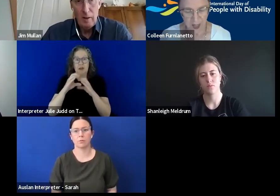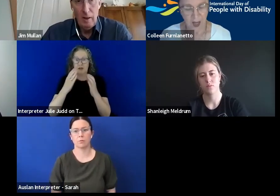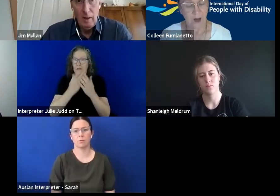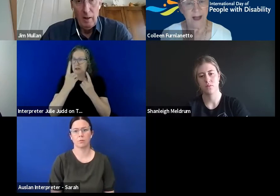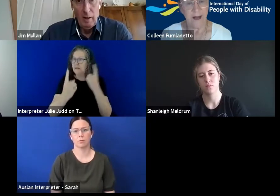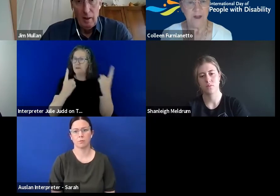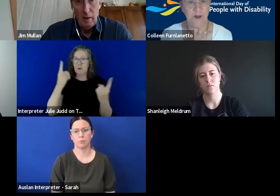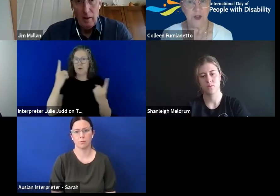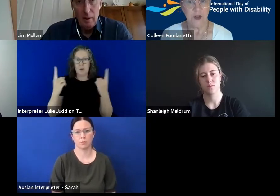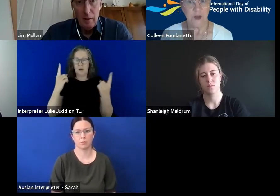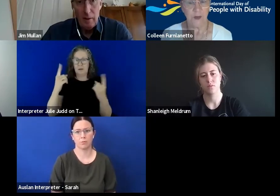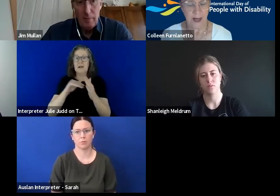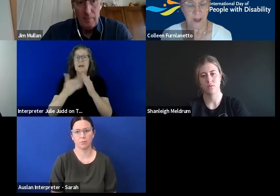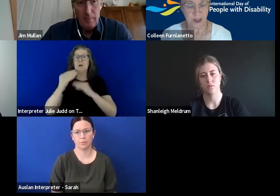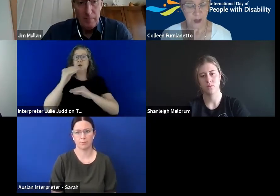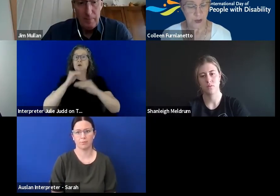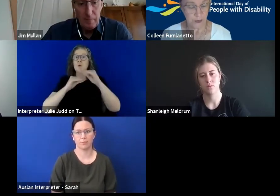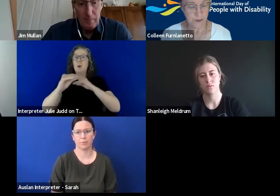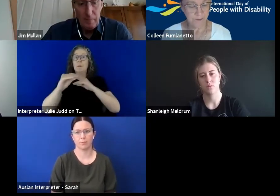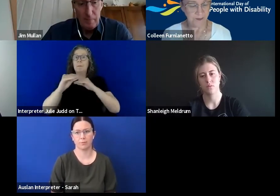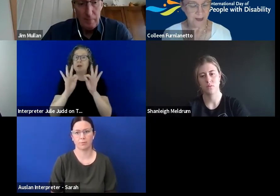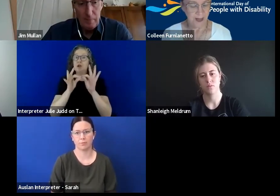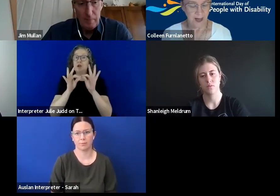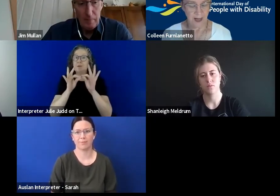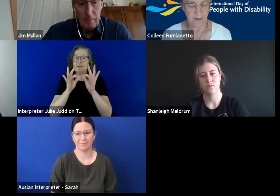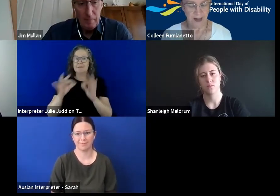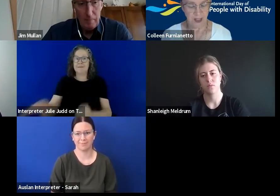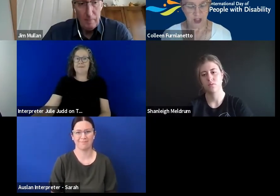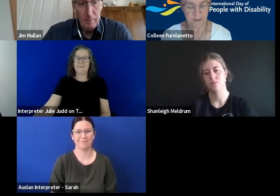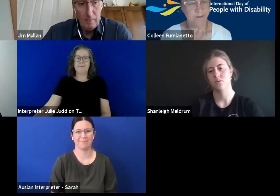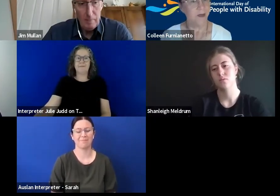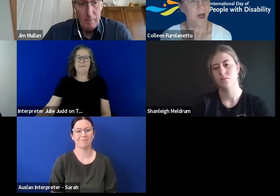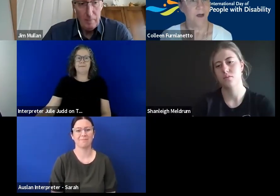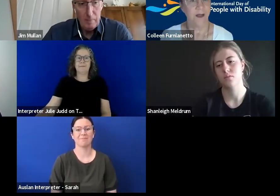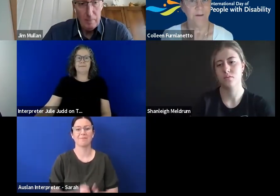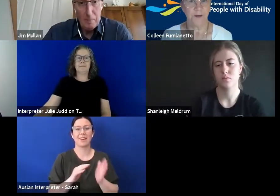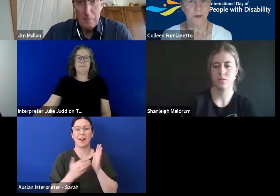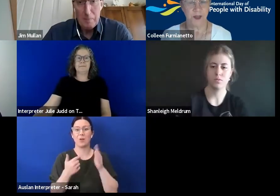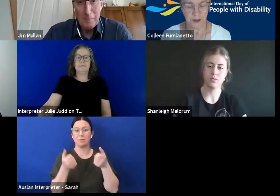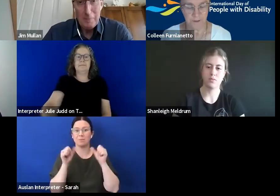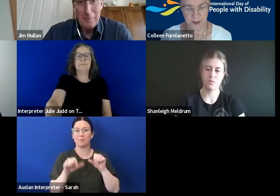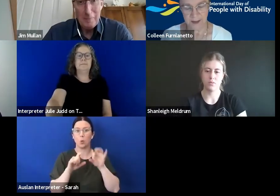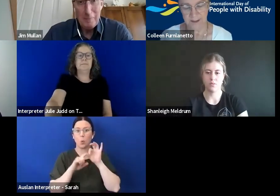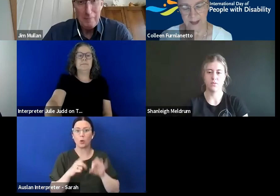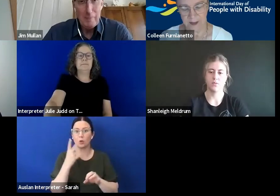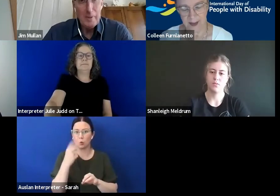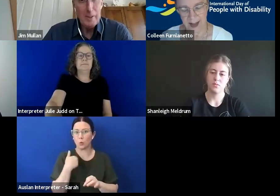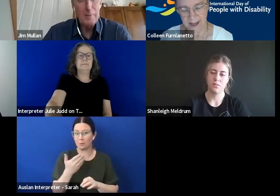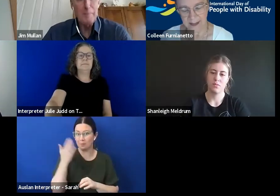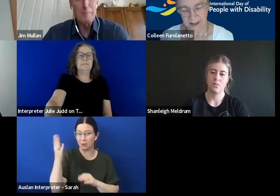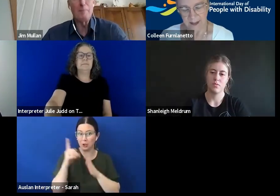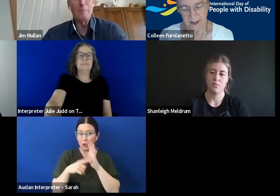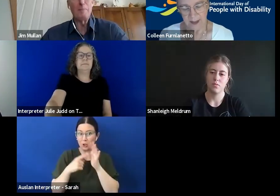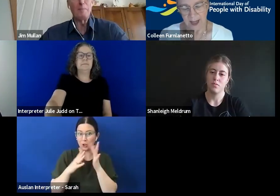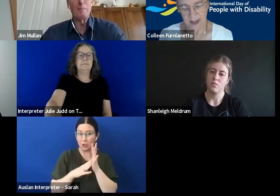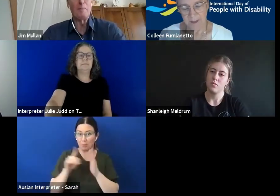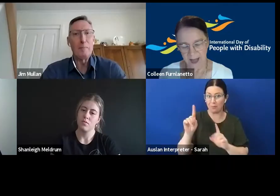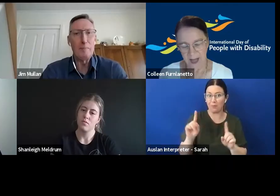I'll now move to question two and Jim, I'll throw to you first if that's okay. How would